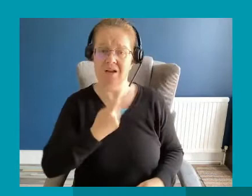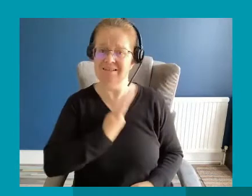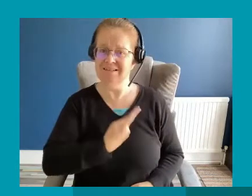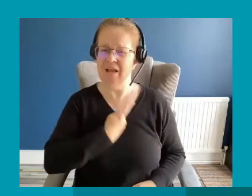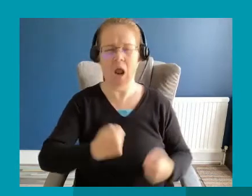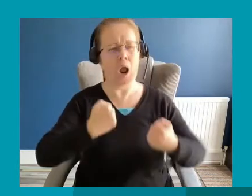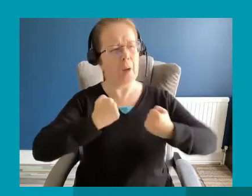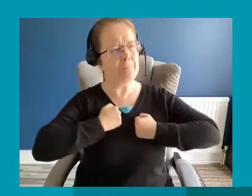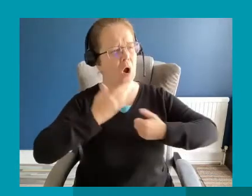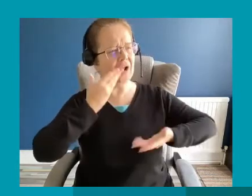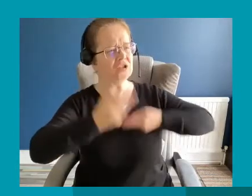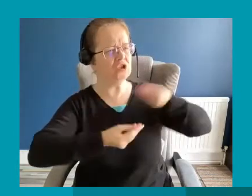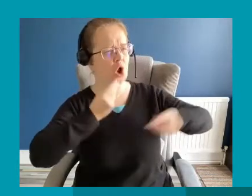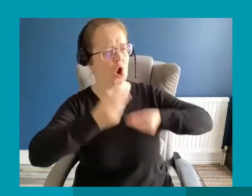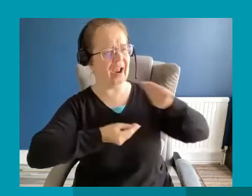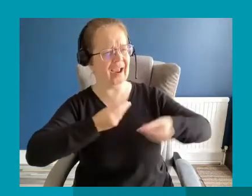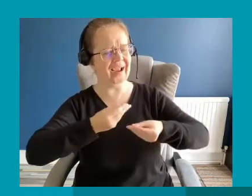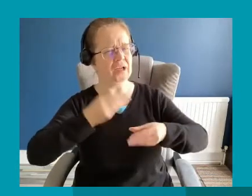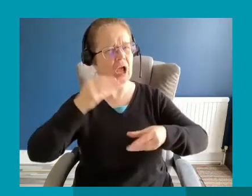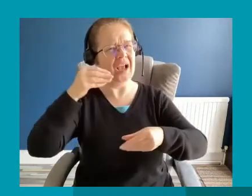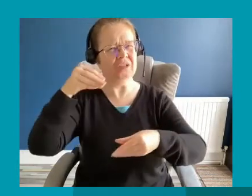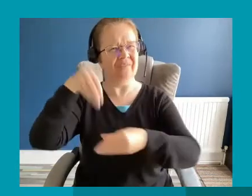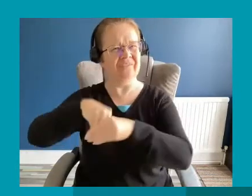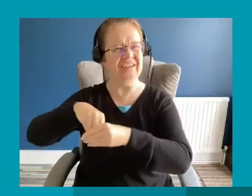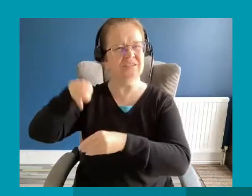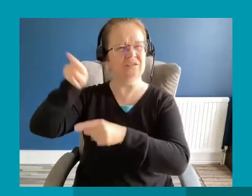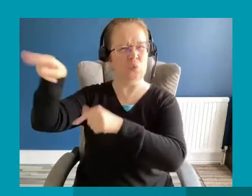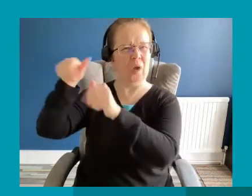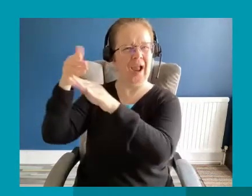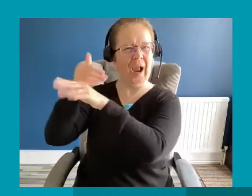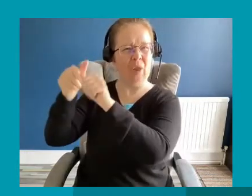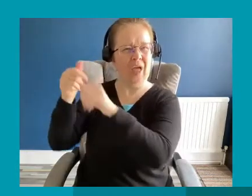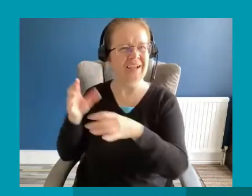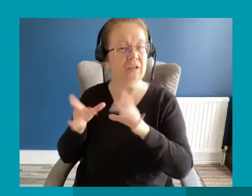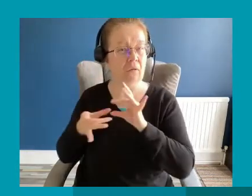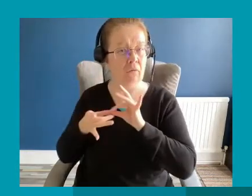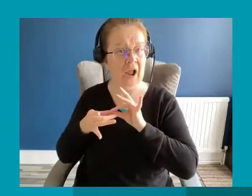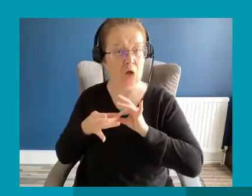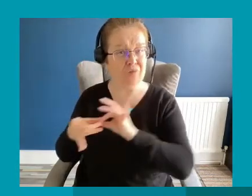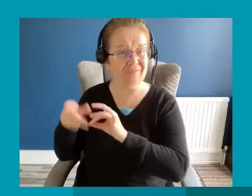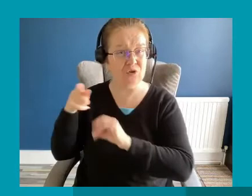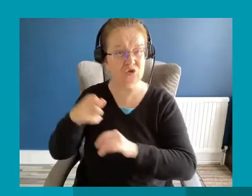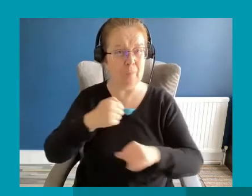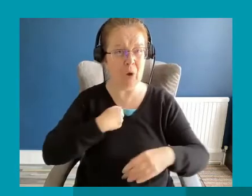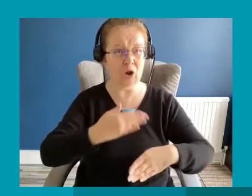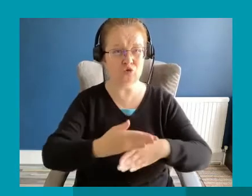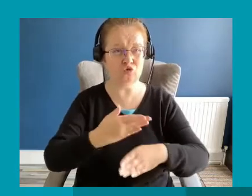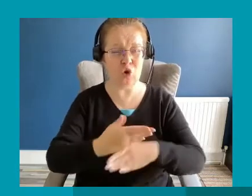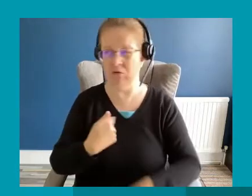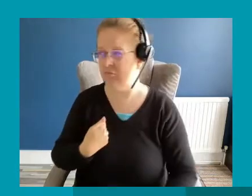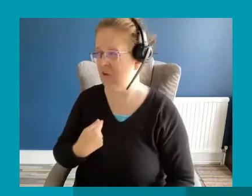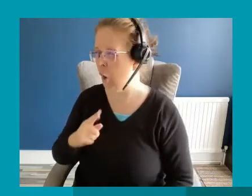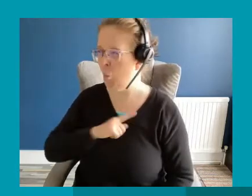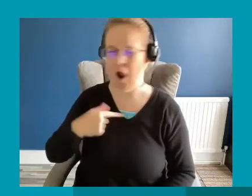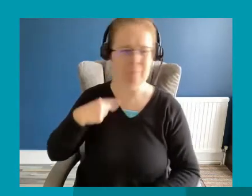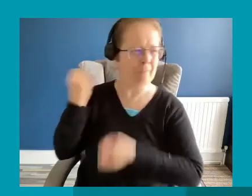his story fit in and is it relevant to what's required in the job? 'cause otherwise, why am I sharing this right?